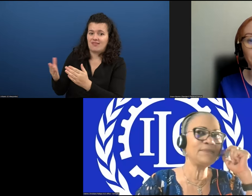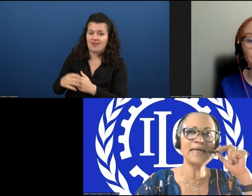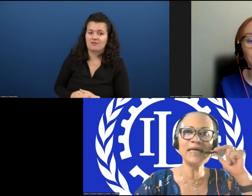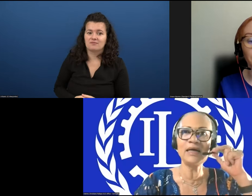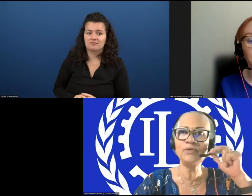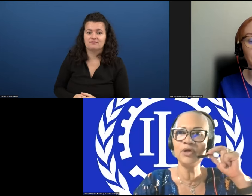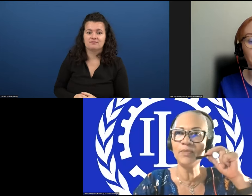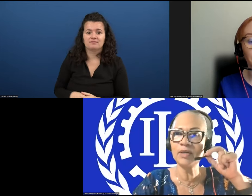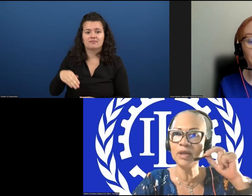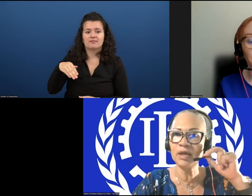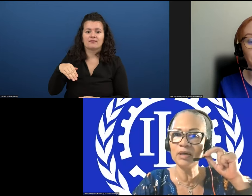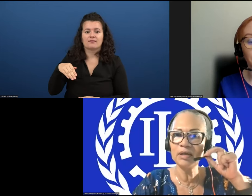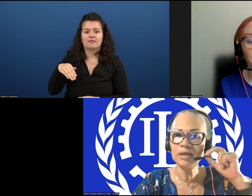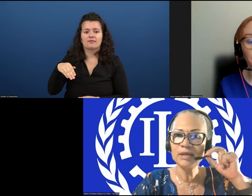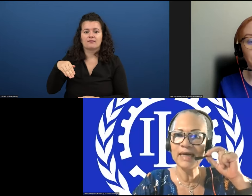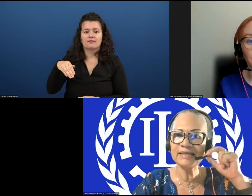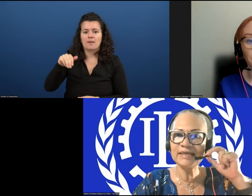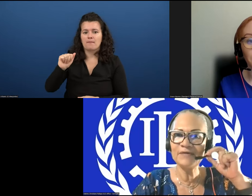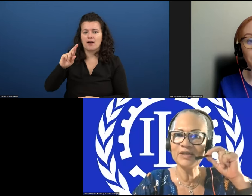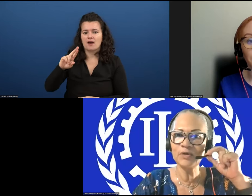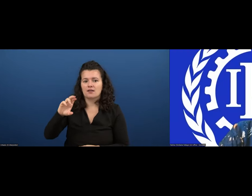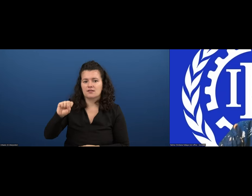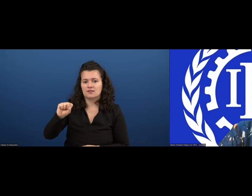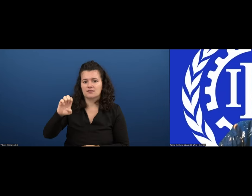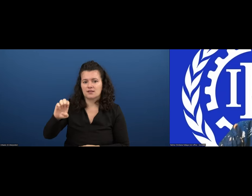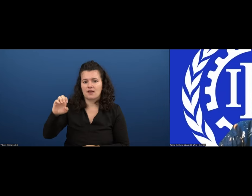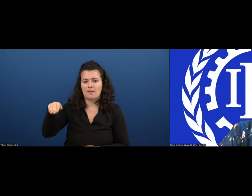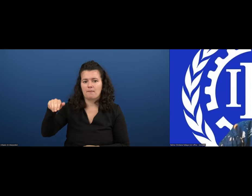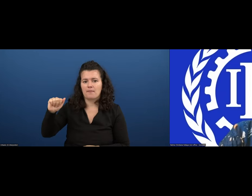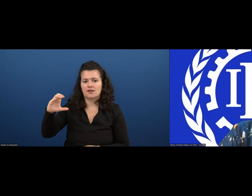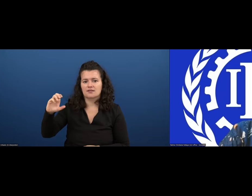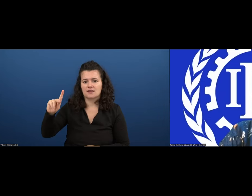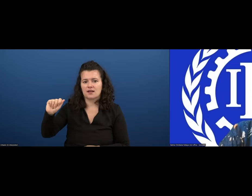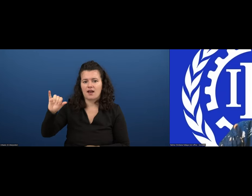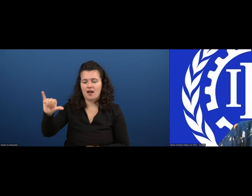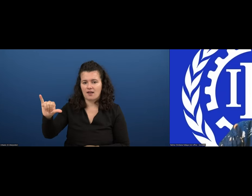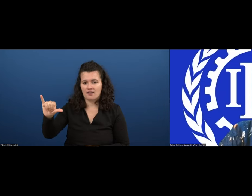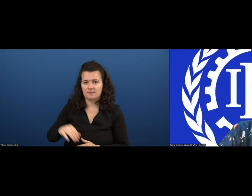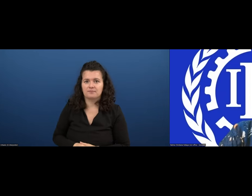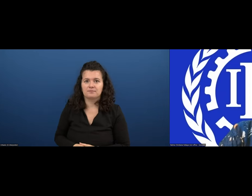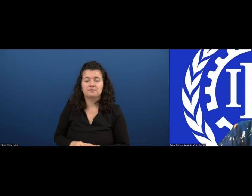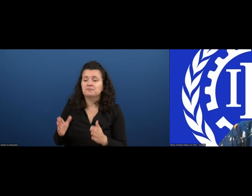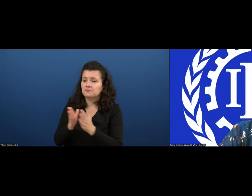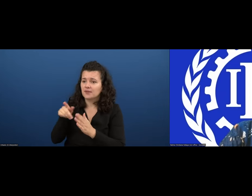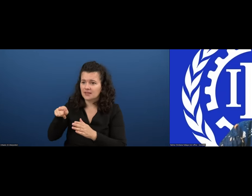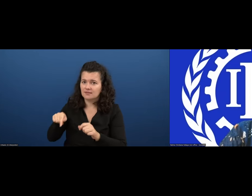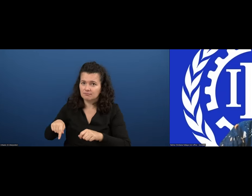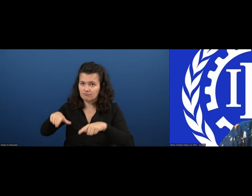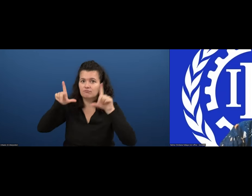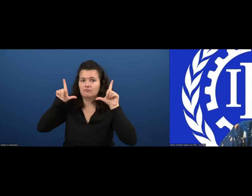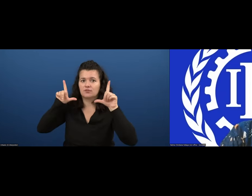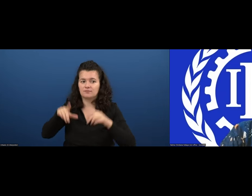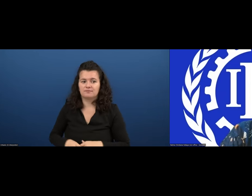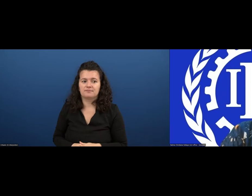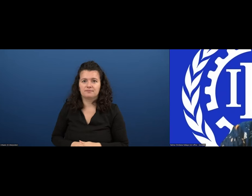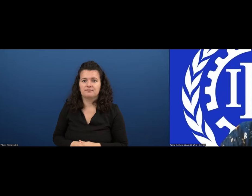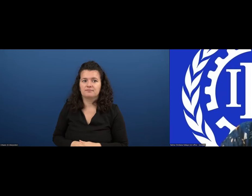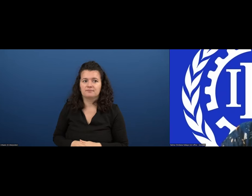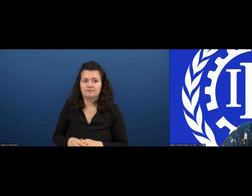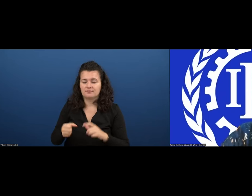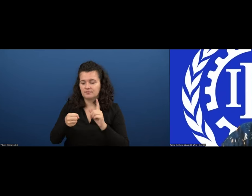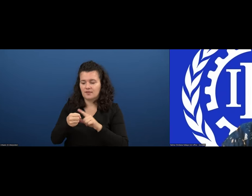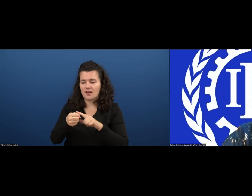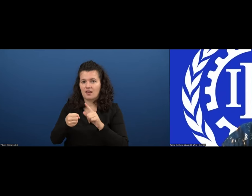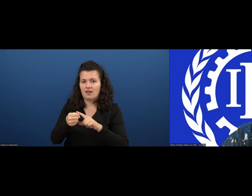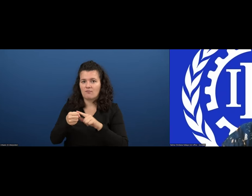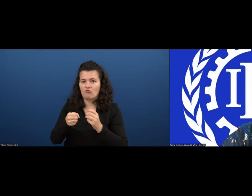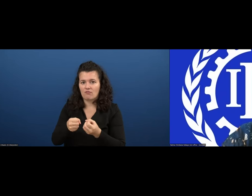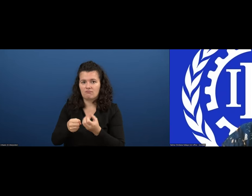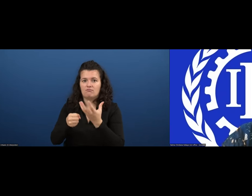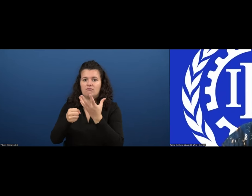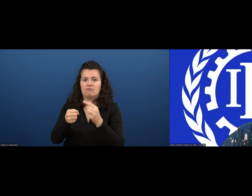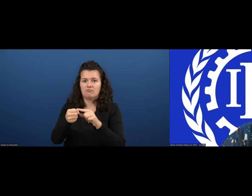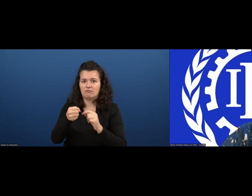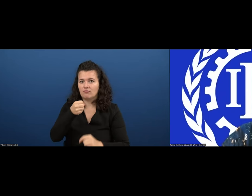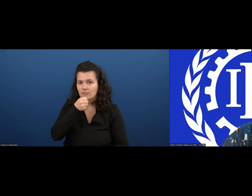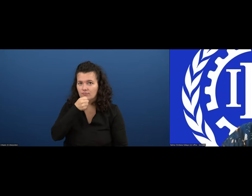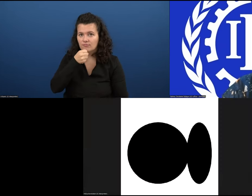10:53:03 La MOLLE Madame Marys McKee only demanded that TV show me Co.